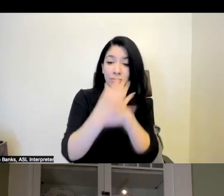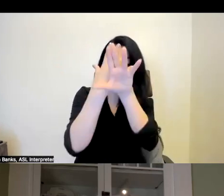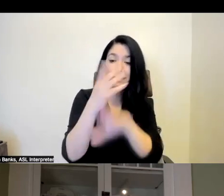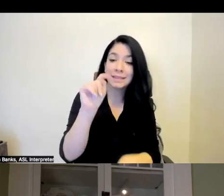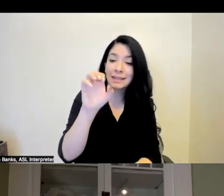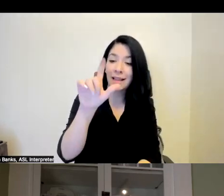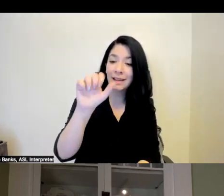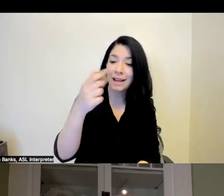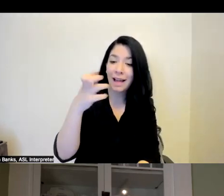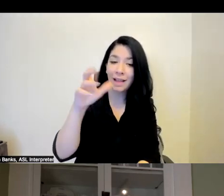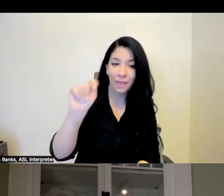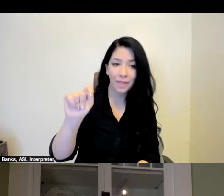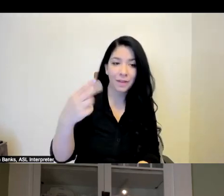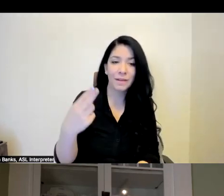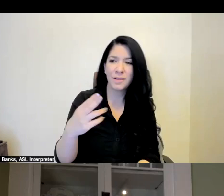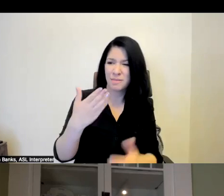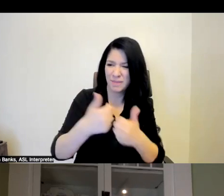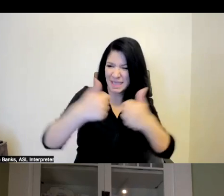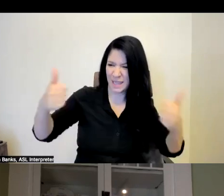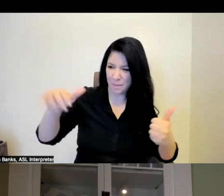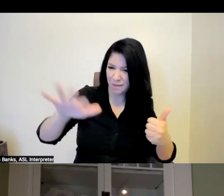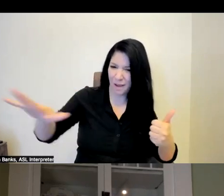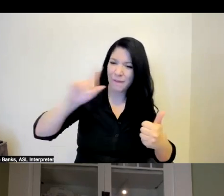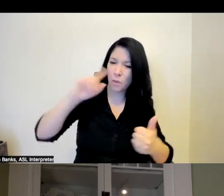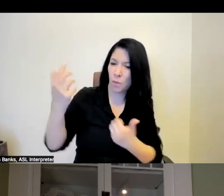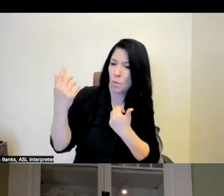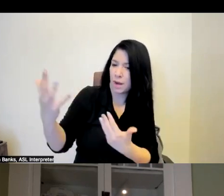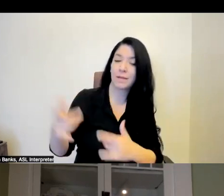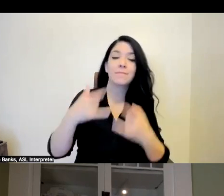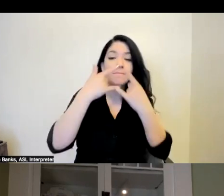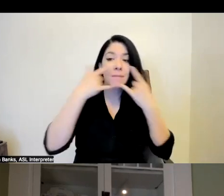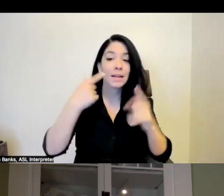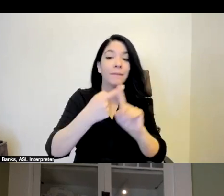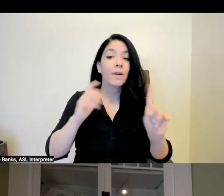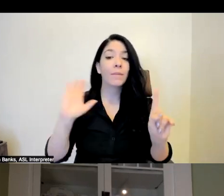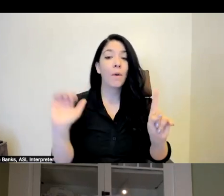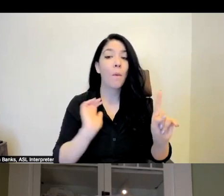A separate space to wait for payments. Masking by all staff located near the patient. Better